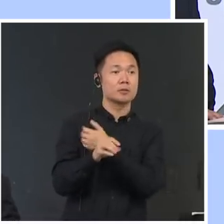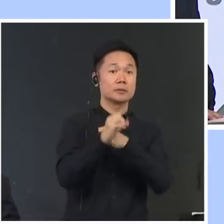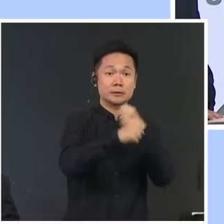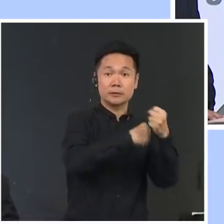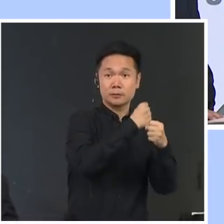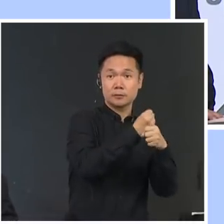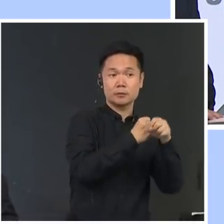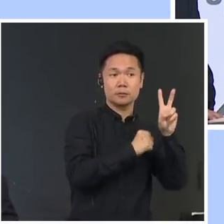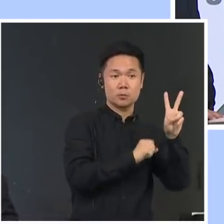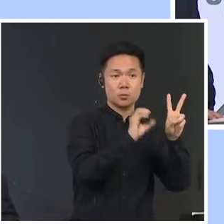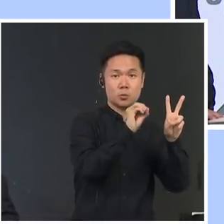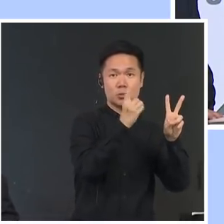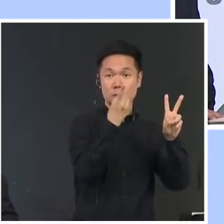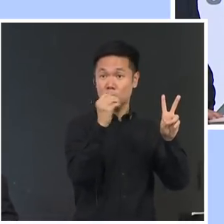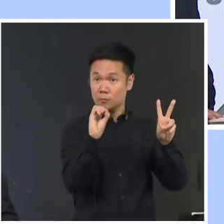This includes Japan here as well.